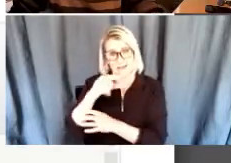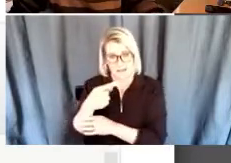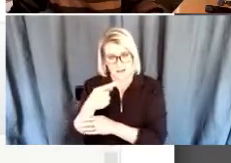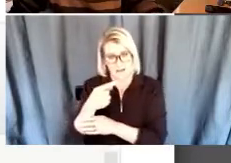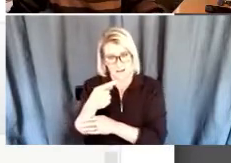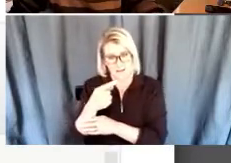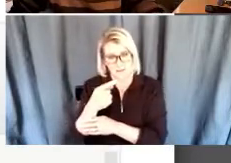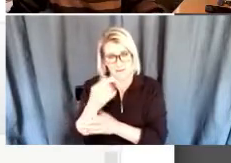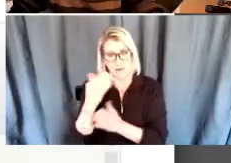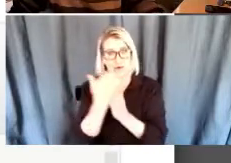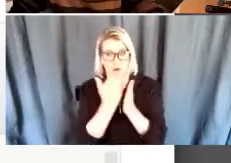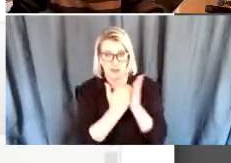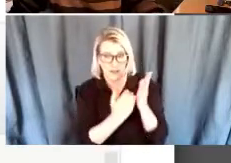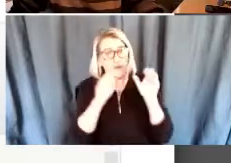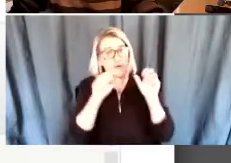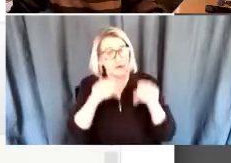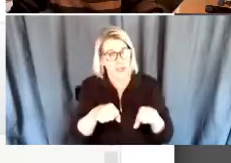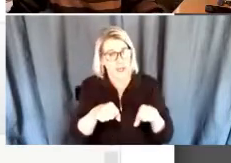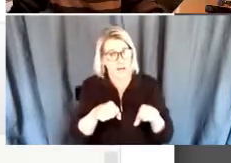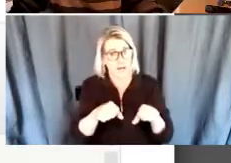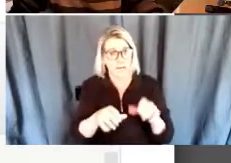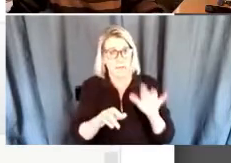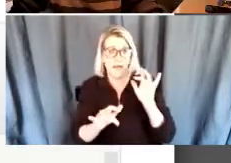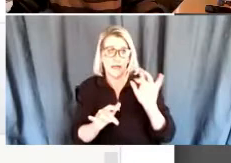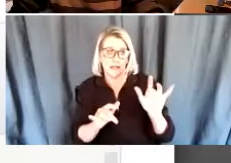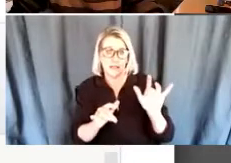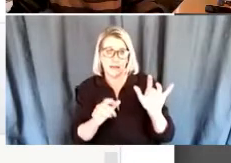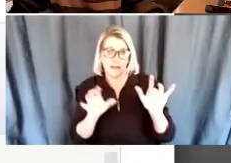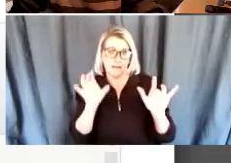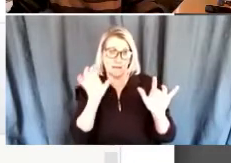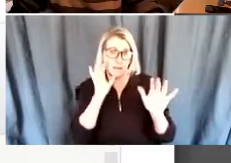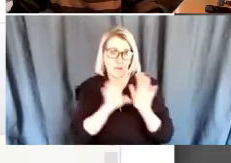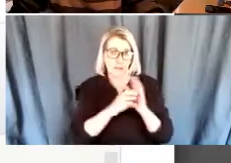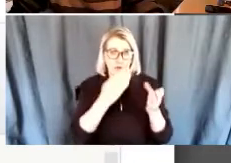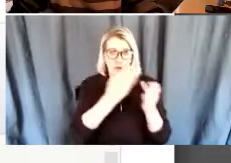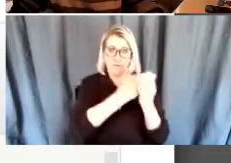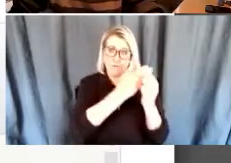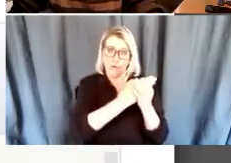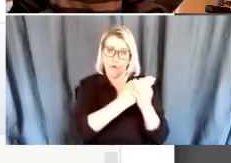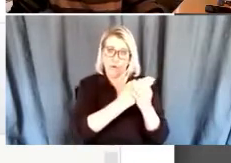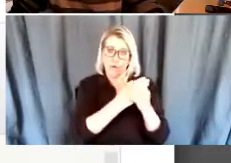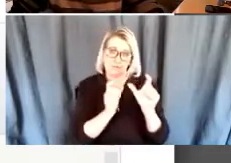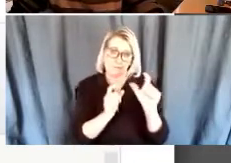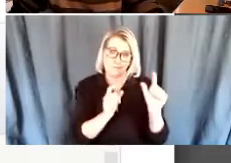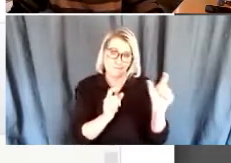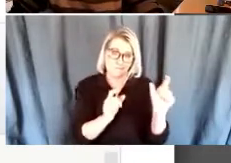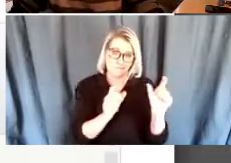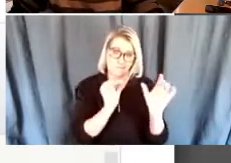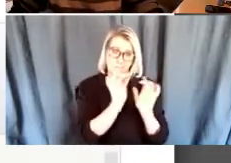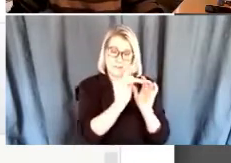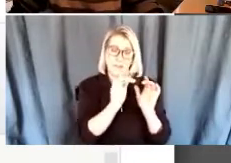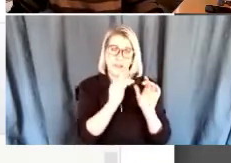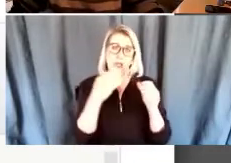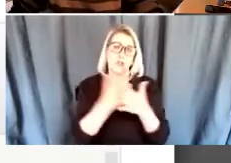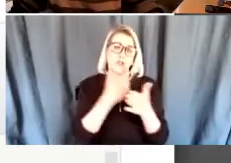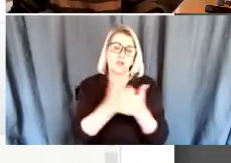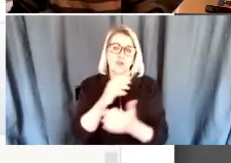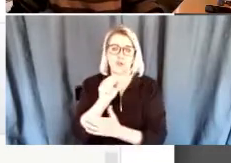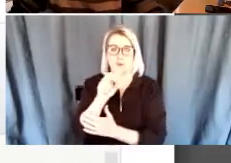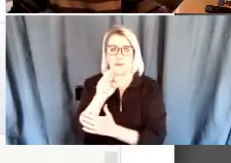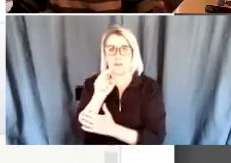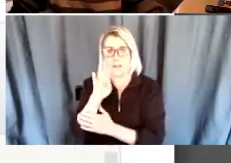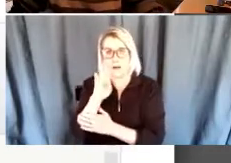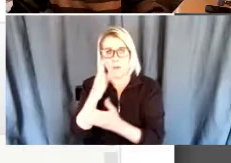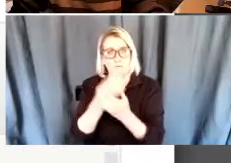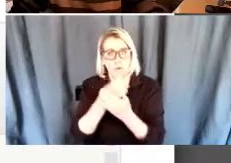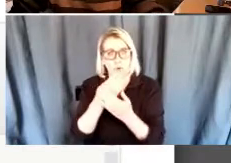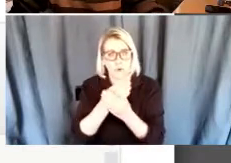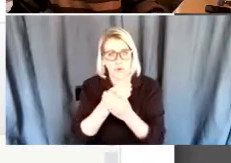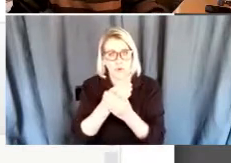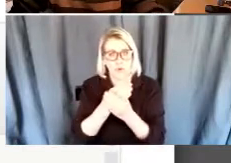do so by clicking this folder icon to create a new subfolder. Otherwise, if you are to